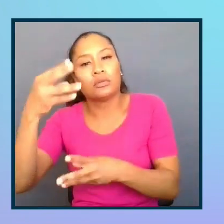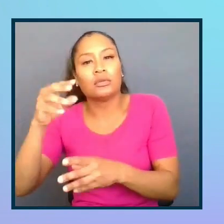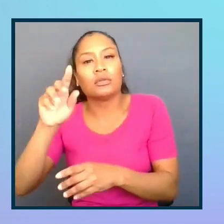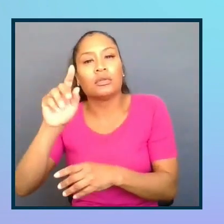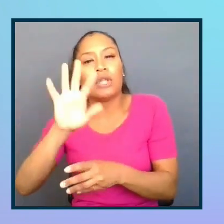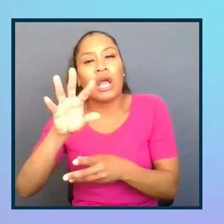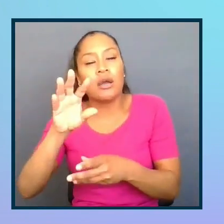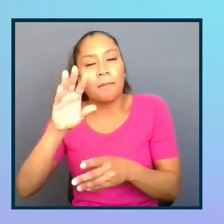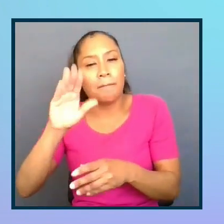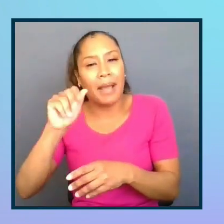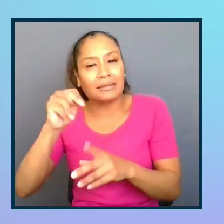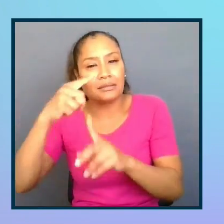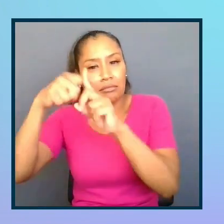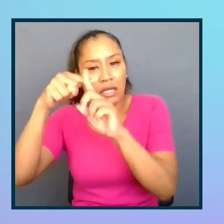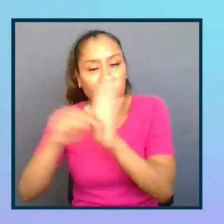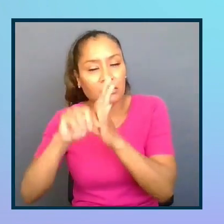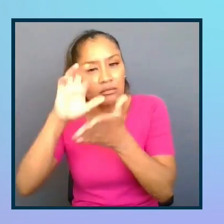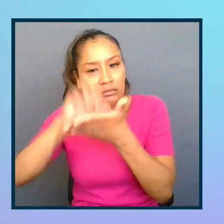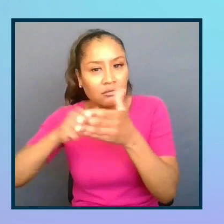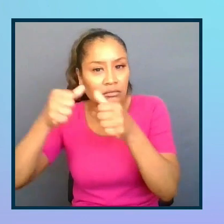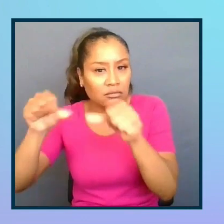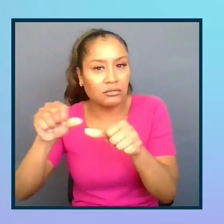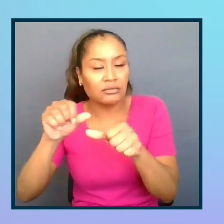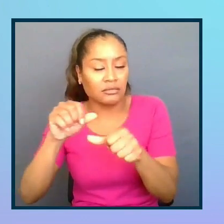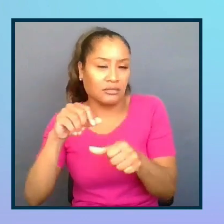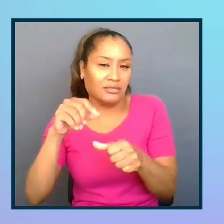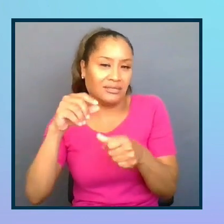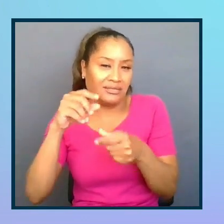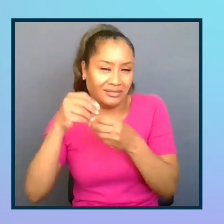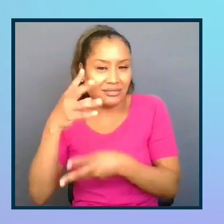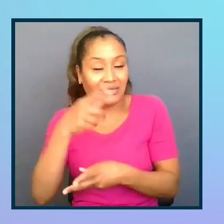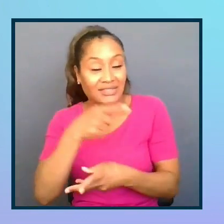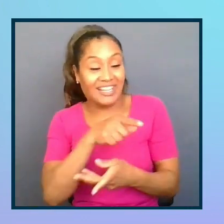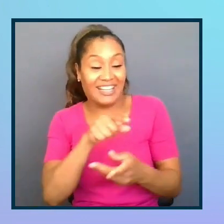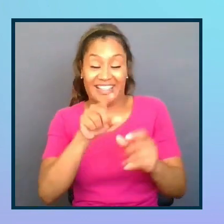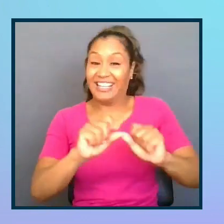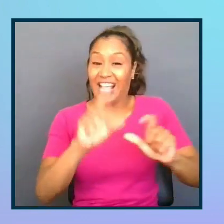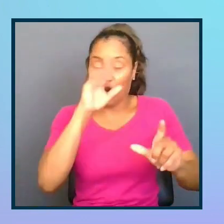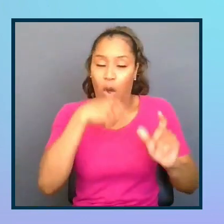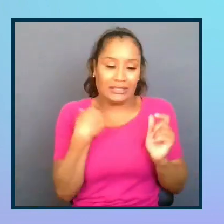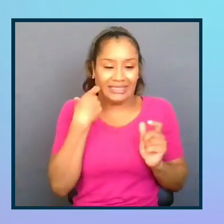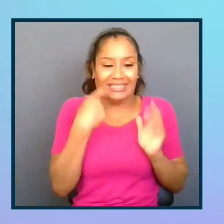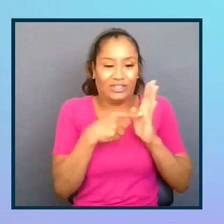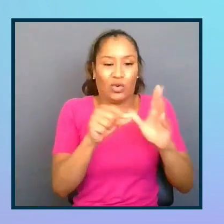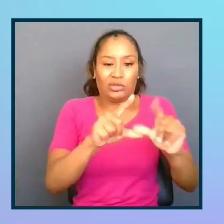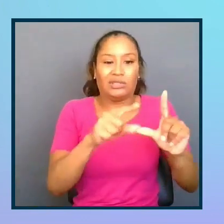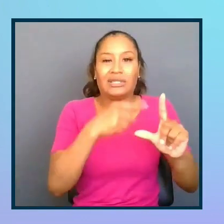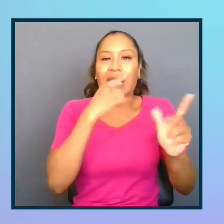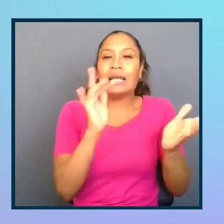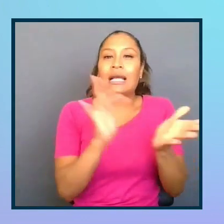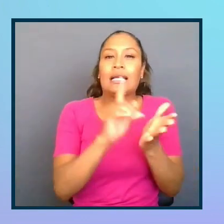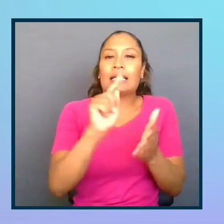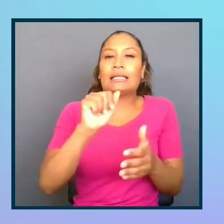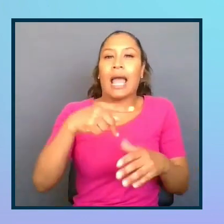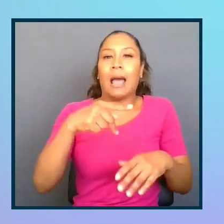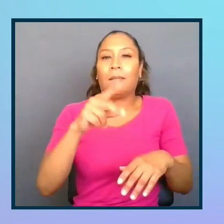So the fact that it says tap for details, it's sort of a little bit of a warning to the user to say,